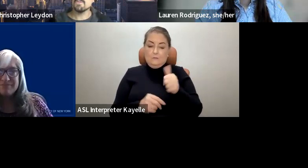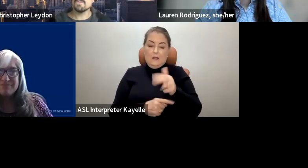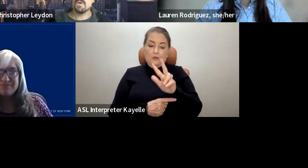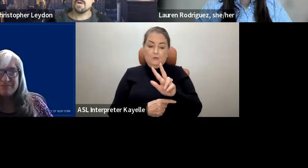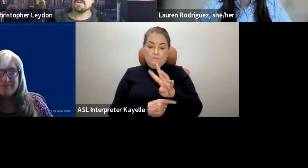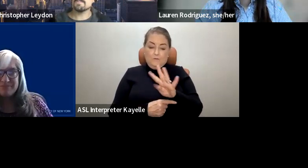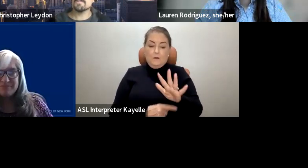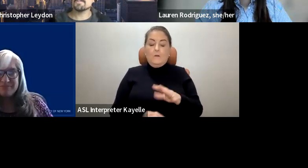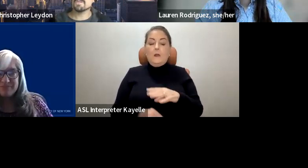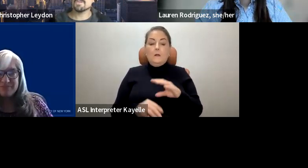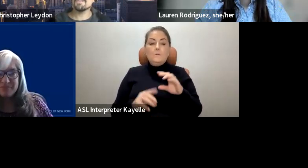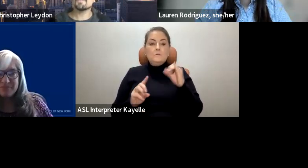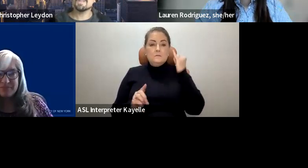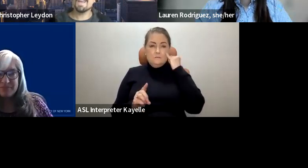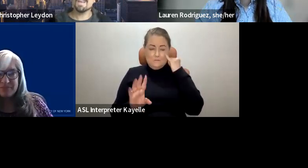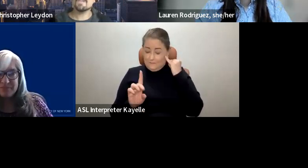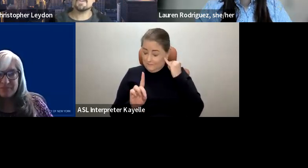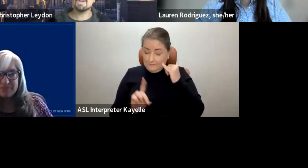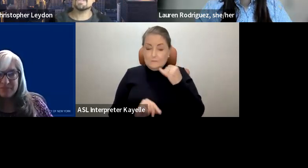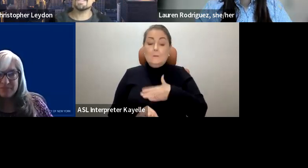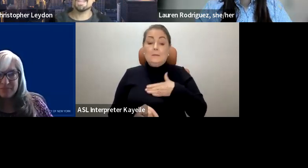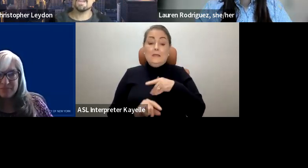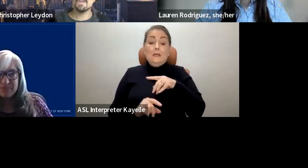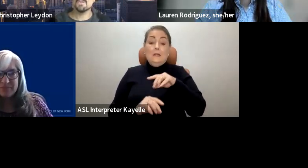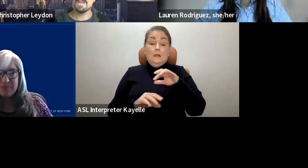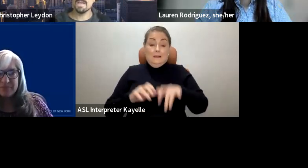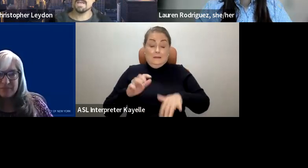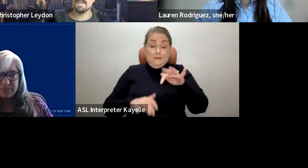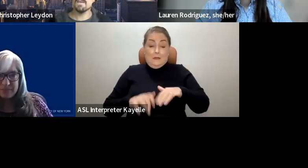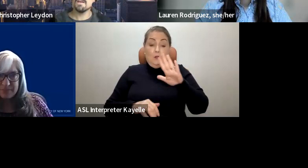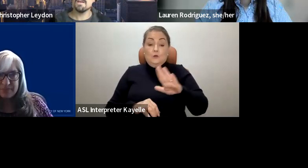you recall, sorry, please enter your questions in the Q&A. The